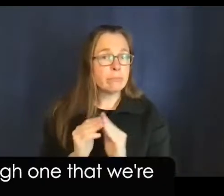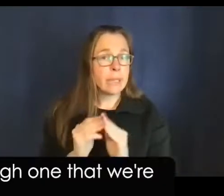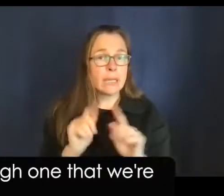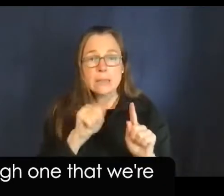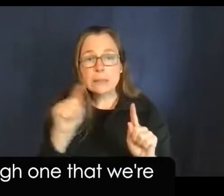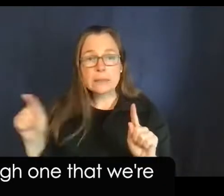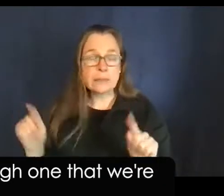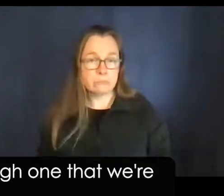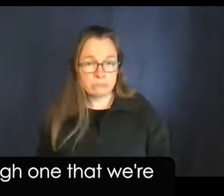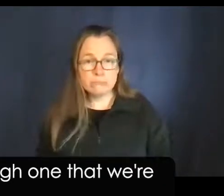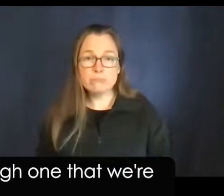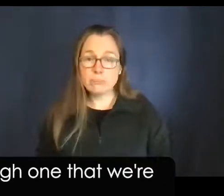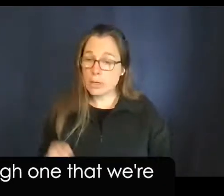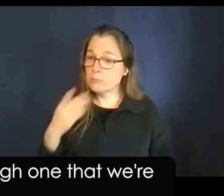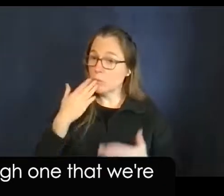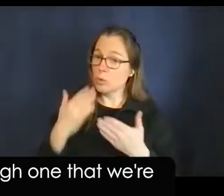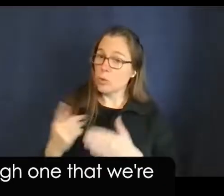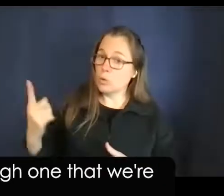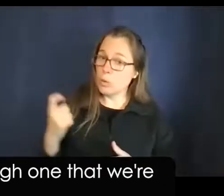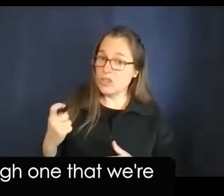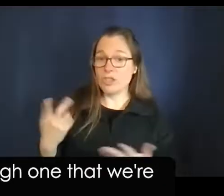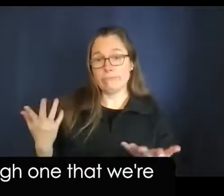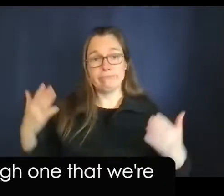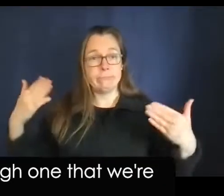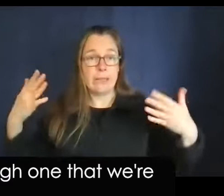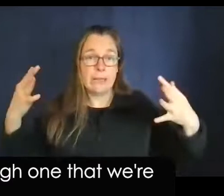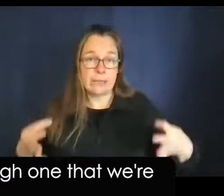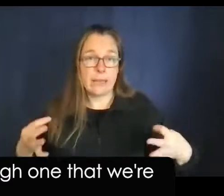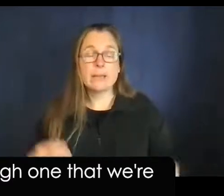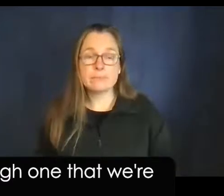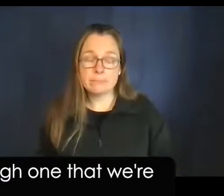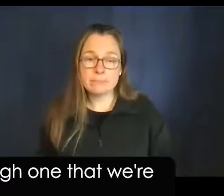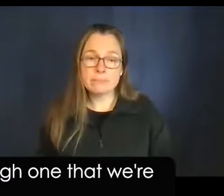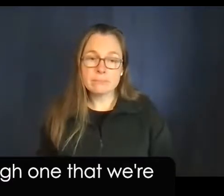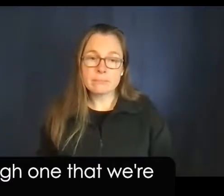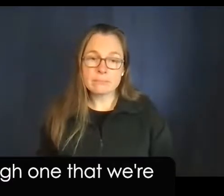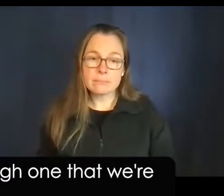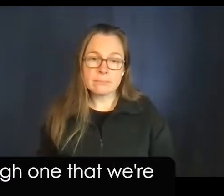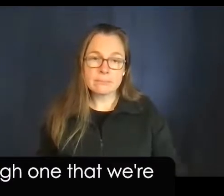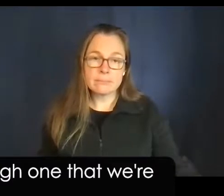So good question and a tough one that we're going to have to deal with about, how do you how do you seat 12 councilors